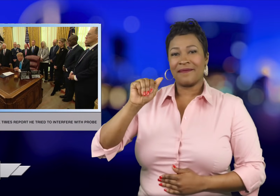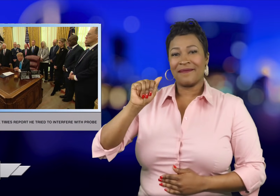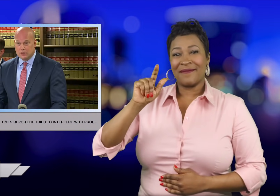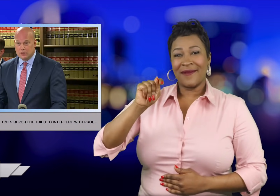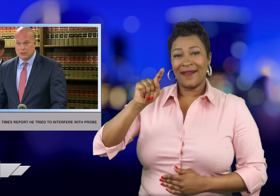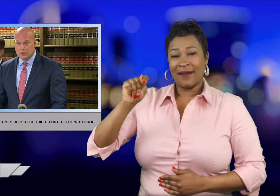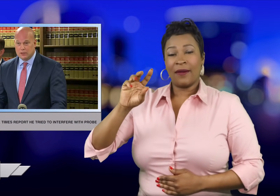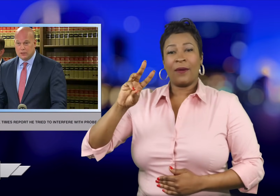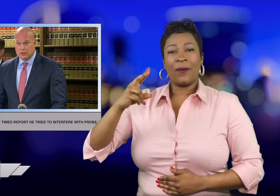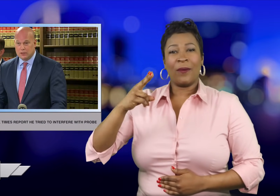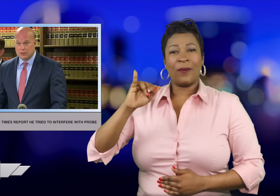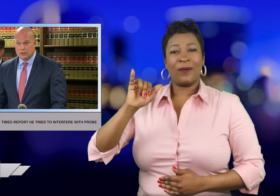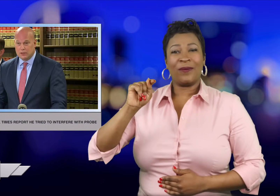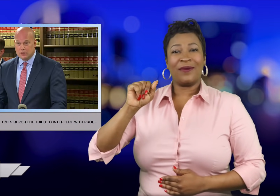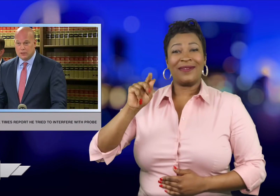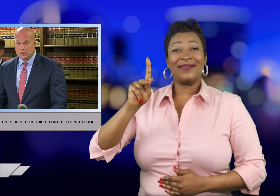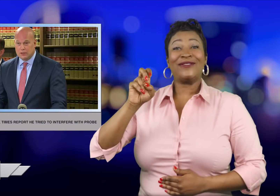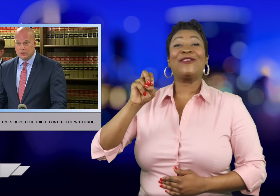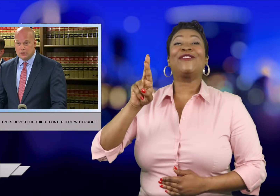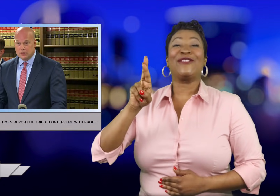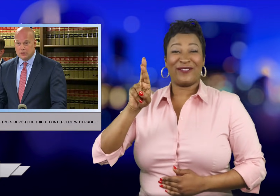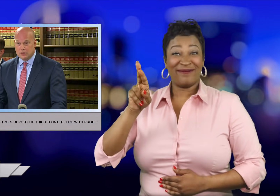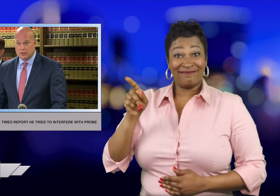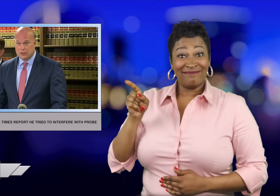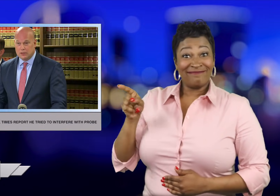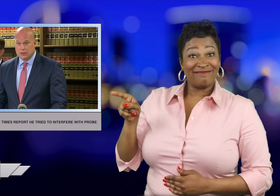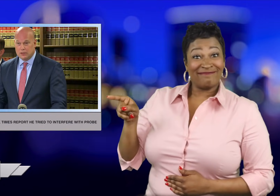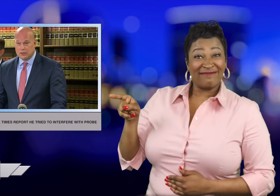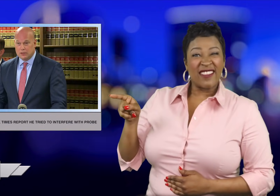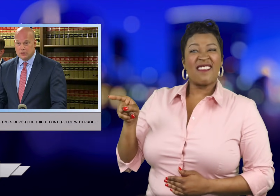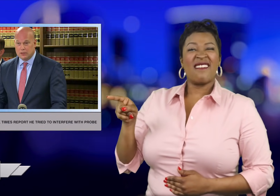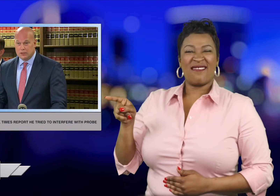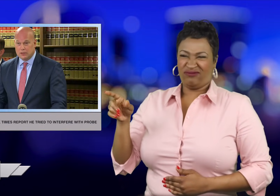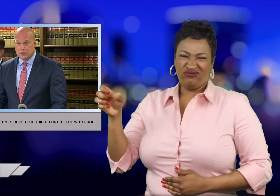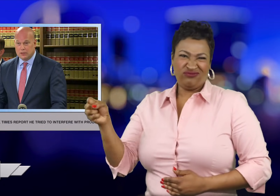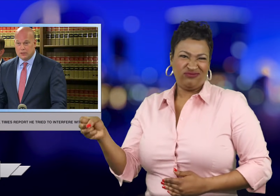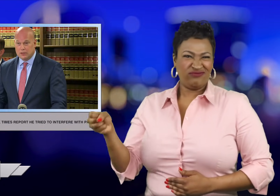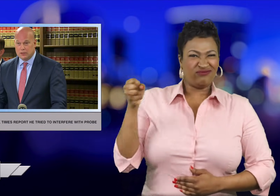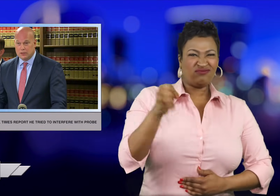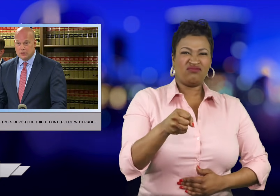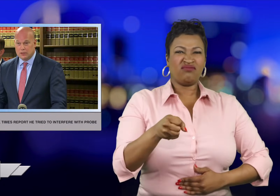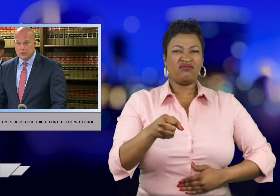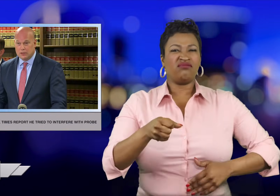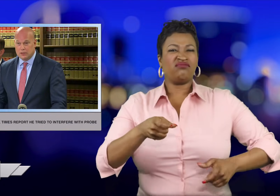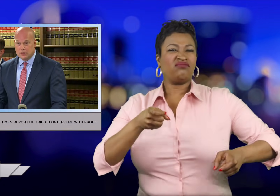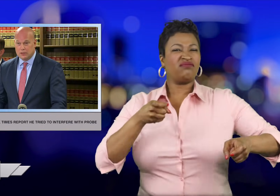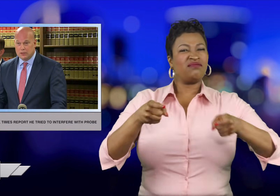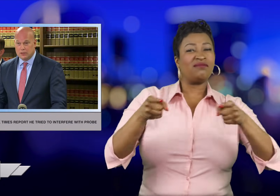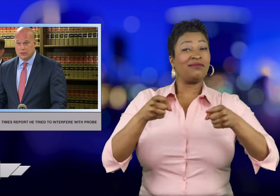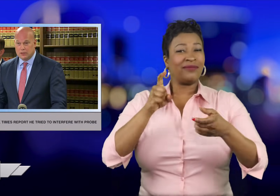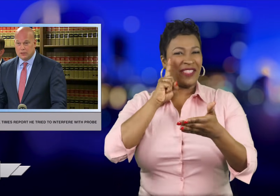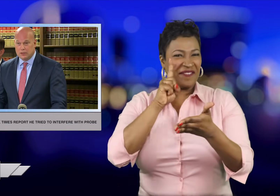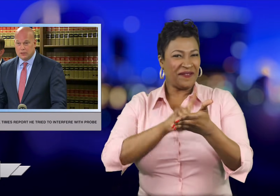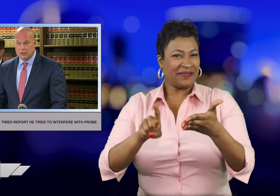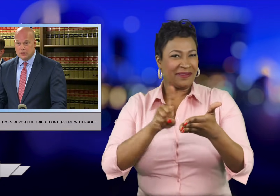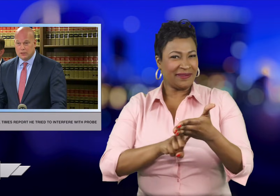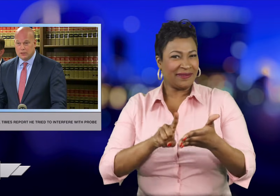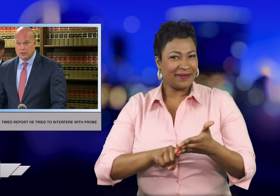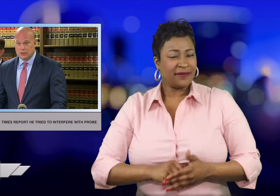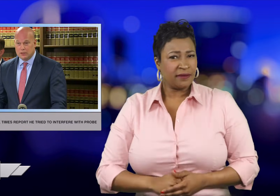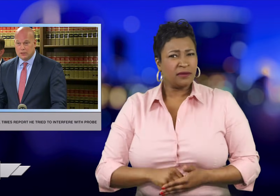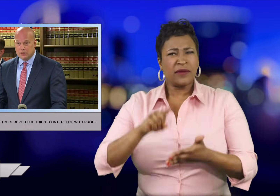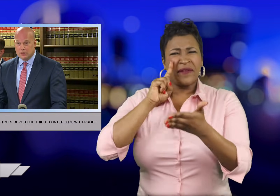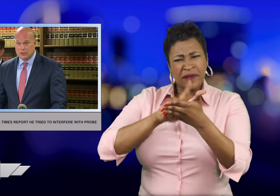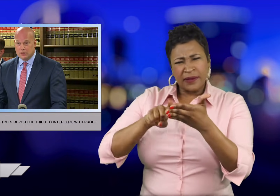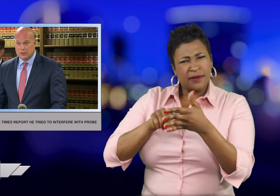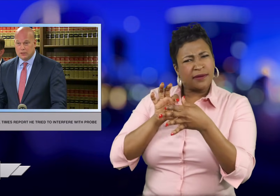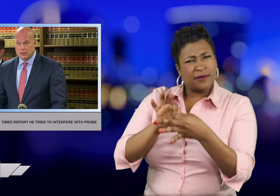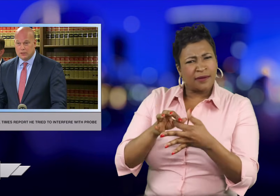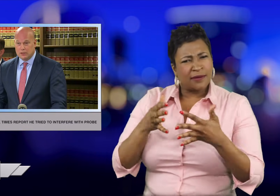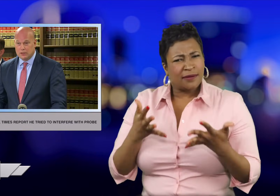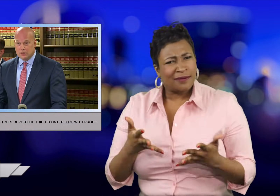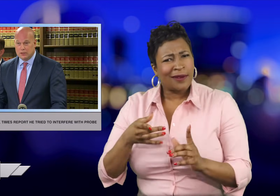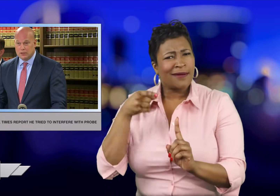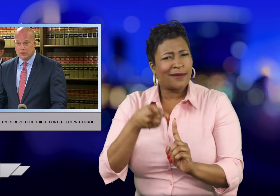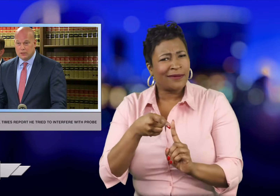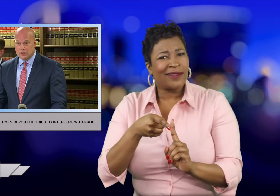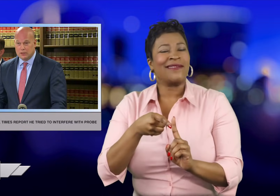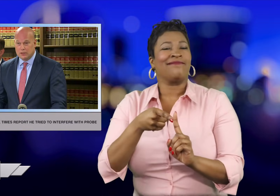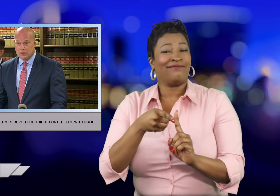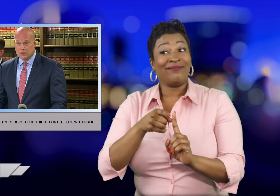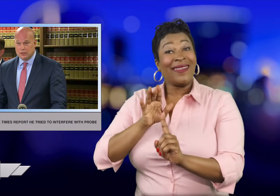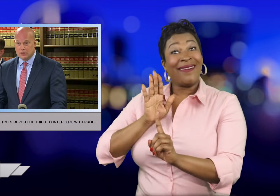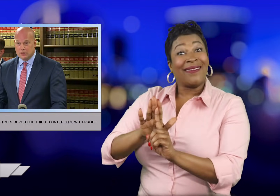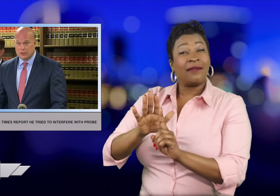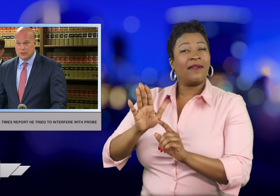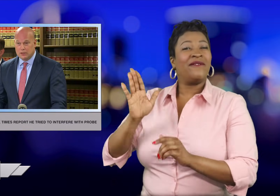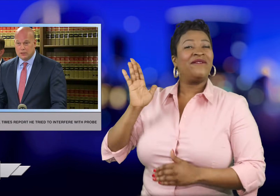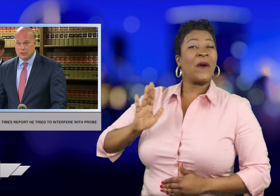Matt Whitaker to put someone who has supported Trump in charge of investigating hush payments